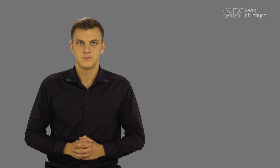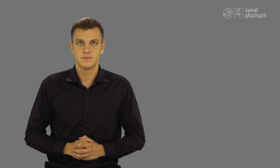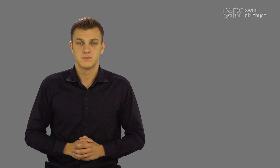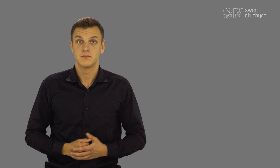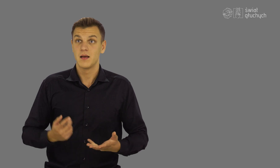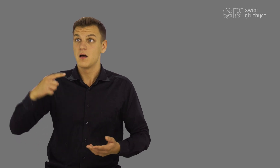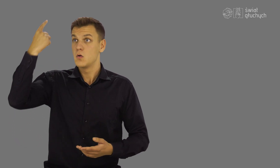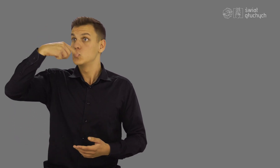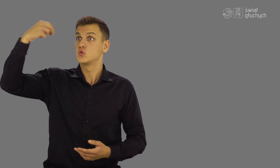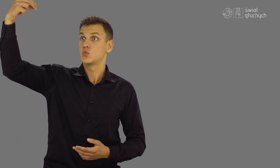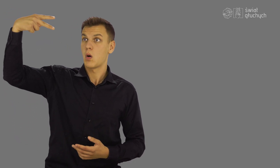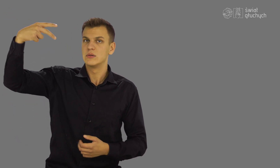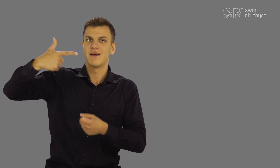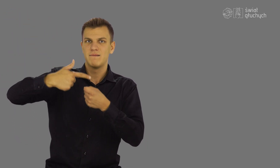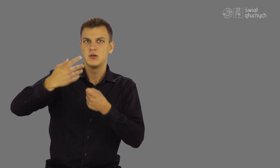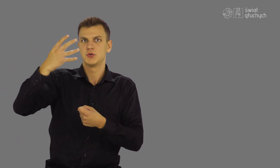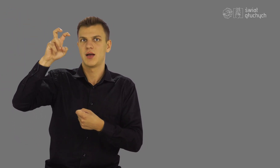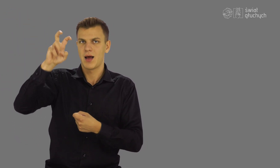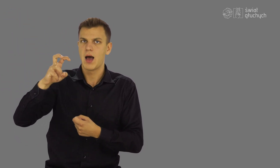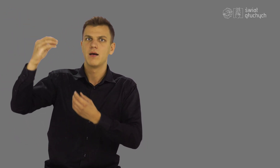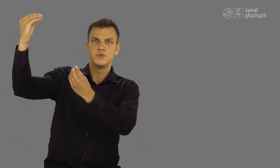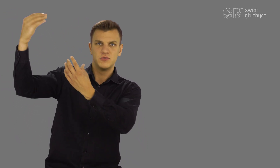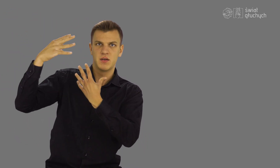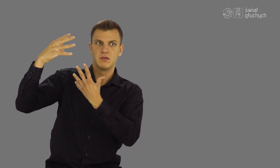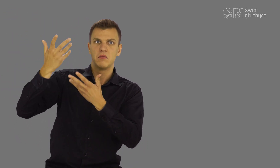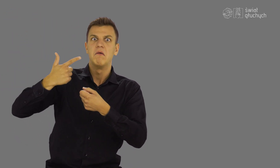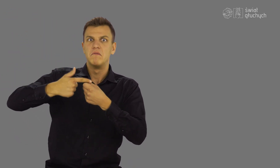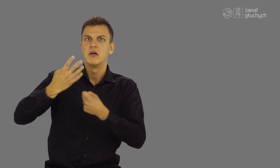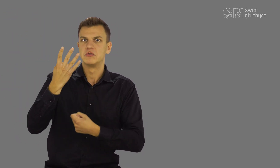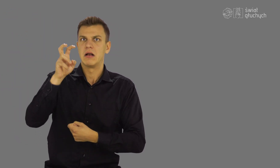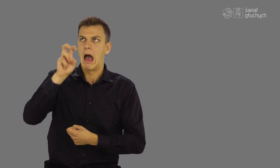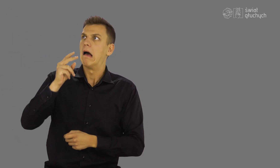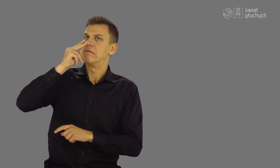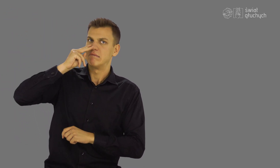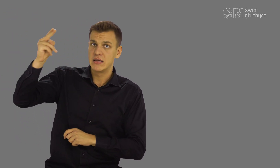And such a situation, when the Sun is seen in the sky for at least 24 hours,